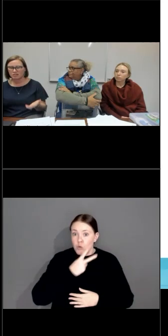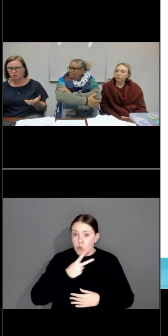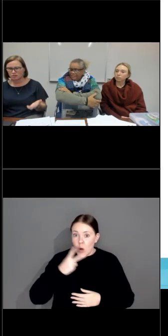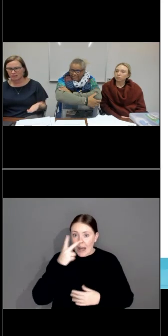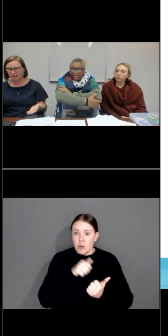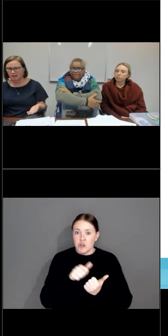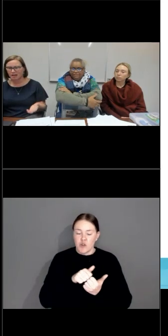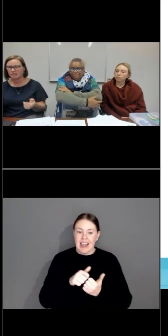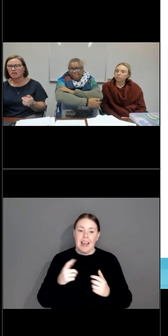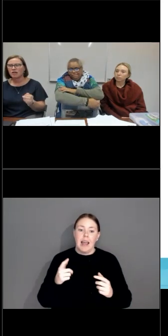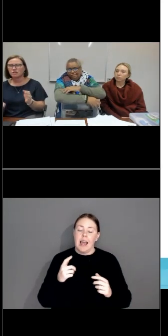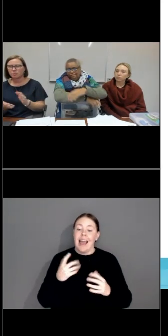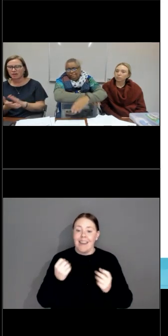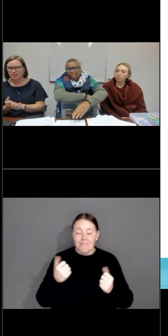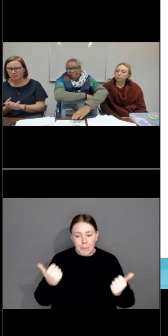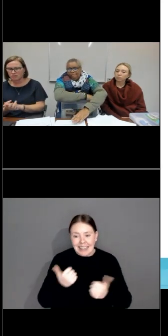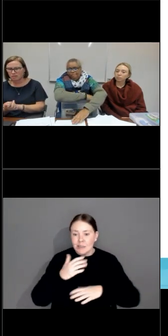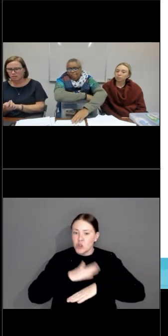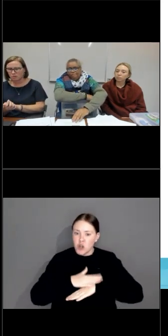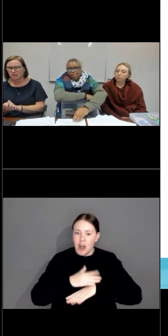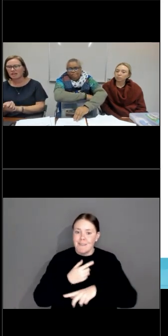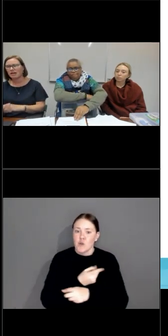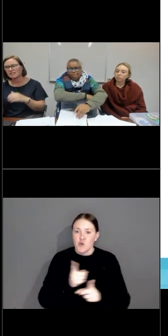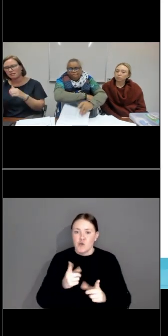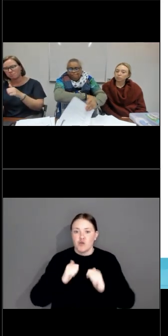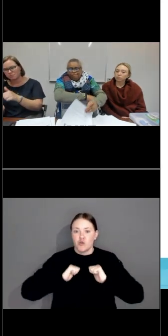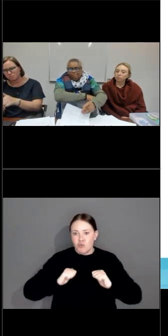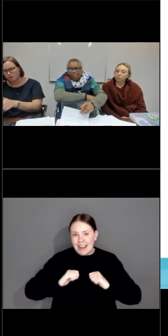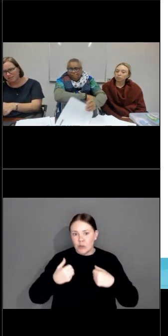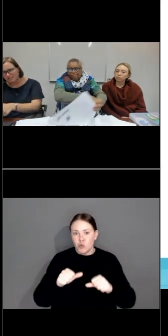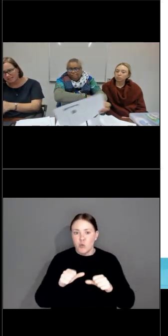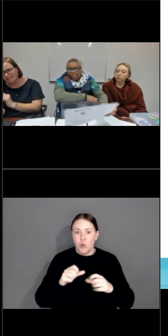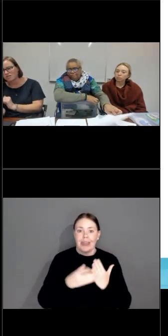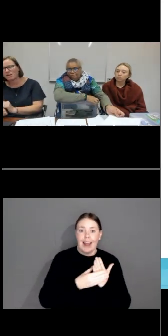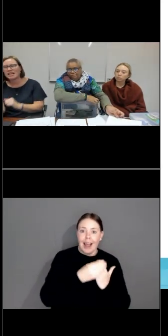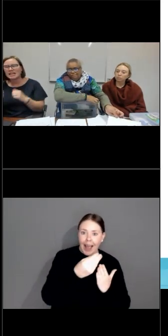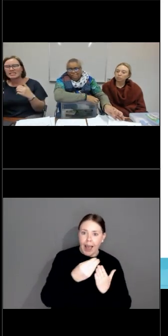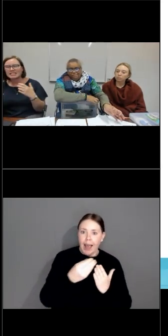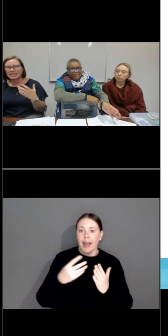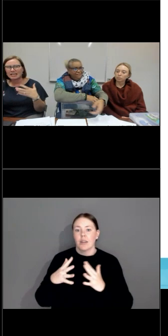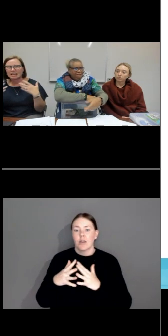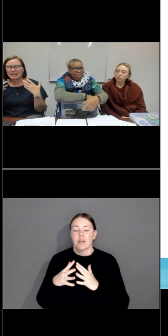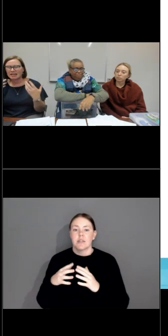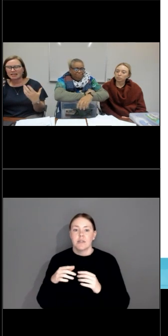using the cards to practice using the wallet cards and putting the stickers on and seeing and I guess